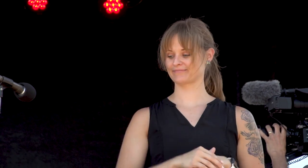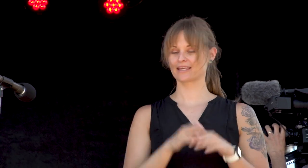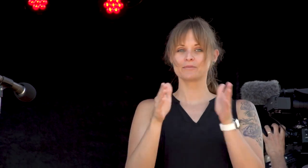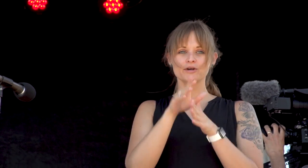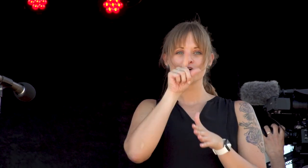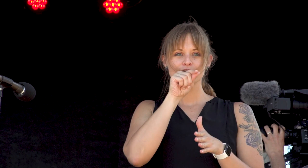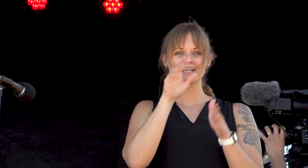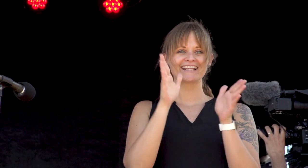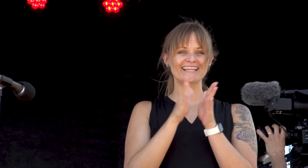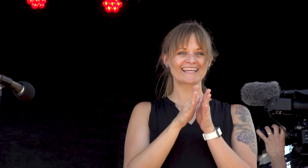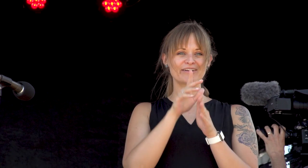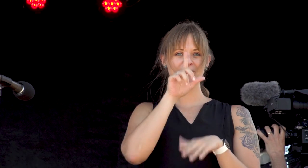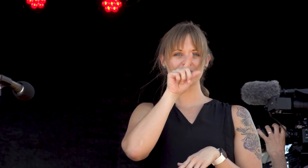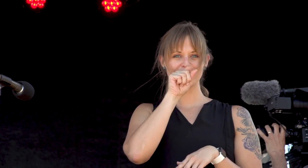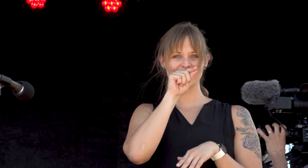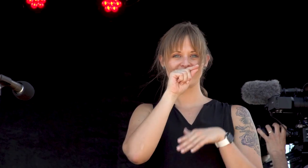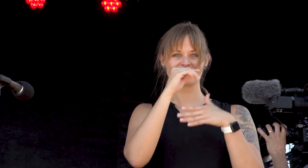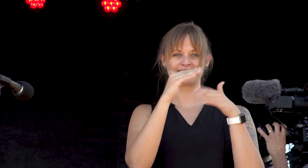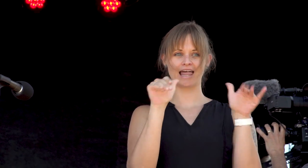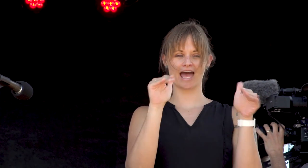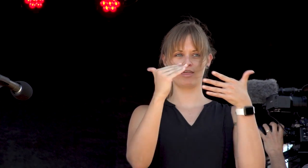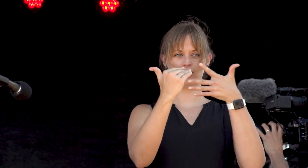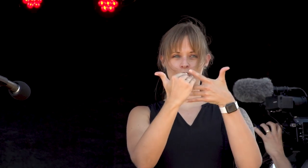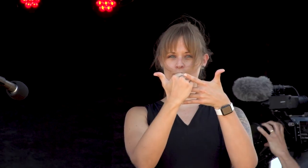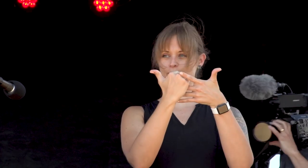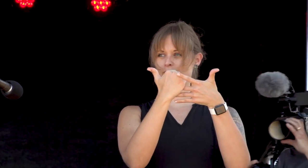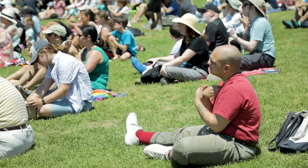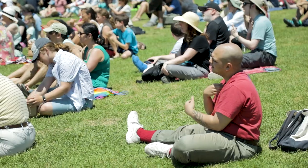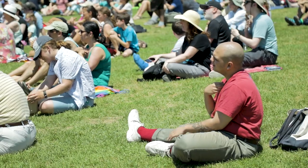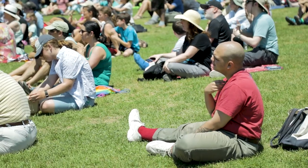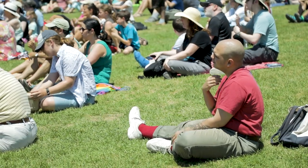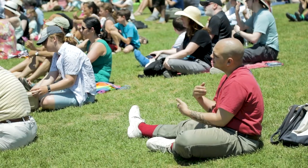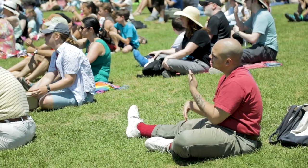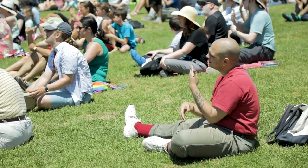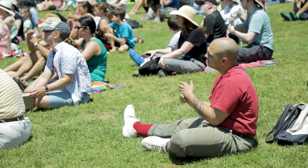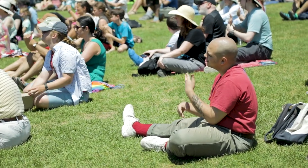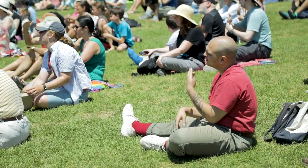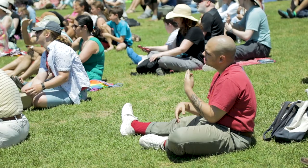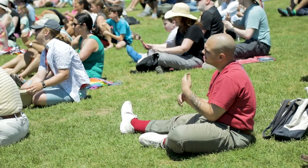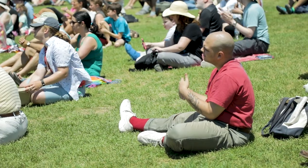Little bird, little bird Fly through my window